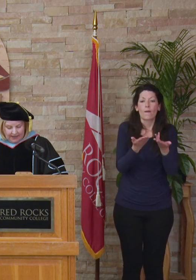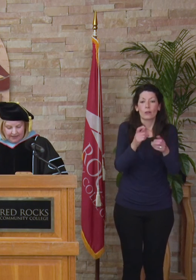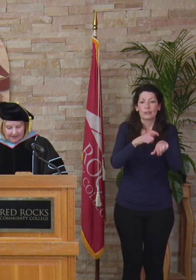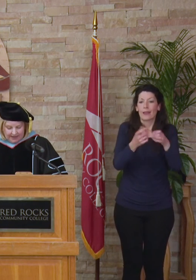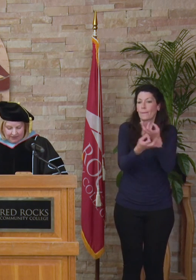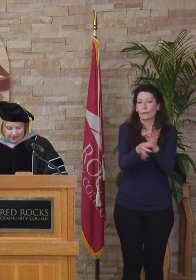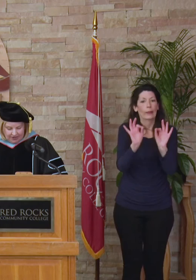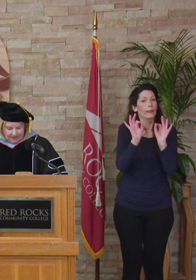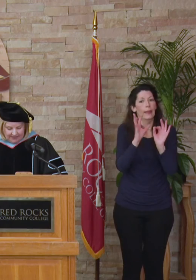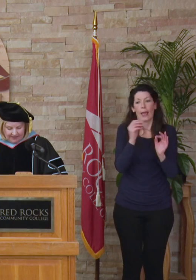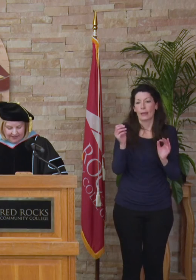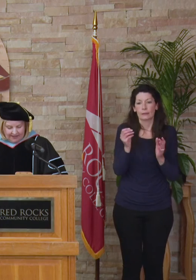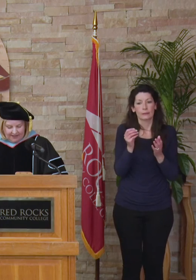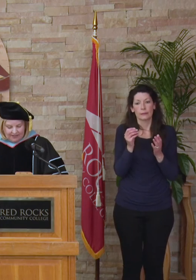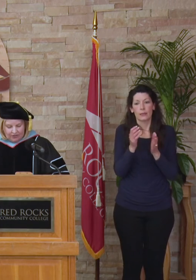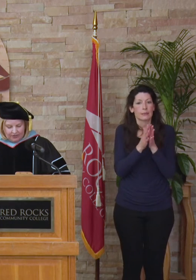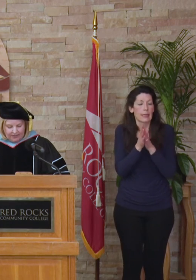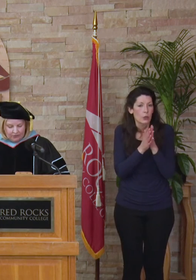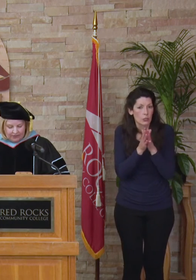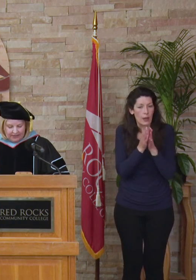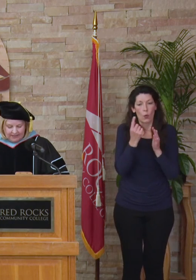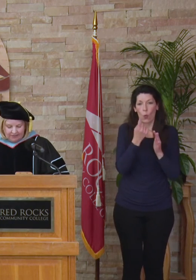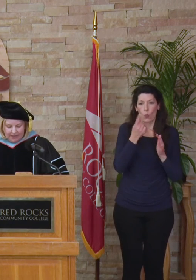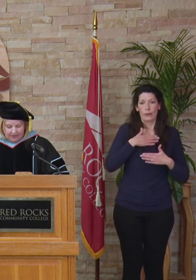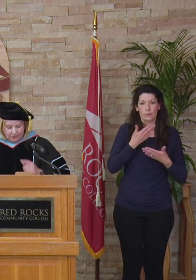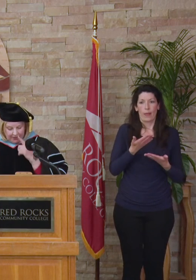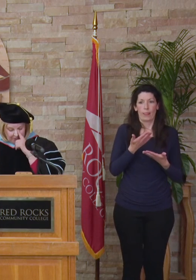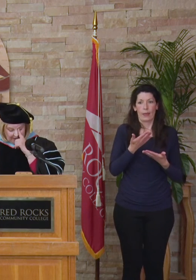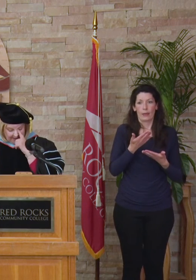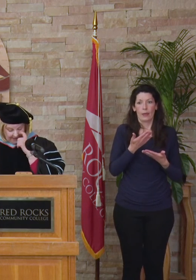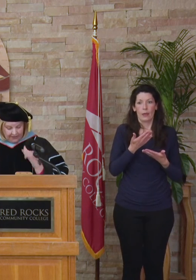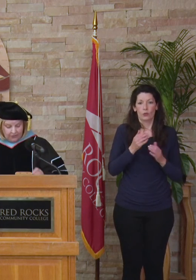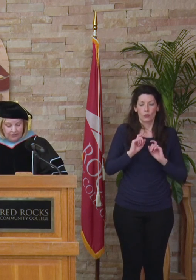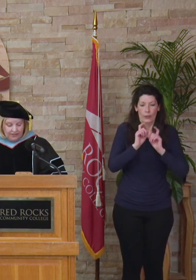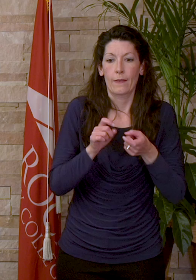and energy. He is always willing to give back to Red Rocks and the community